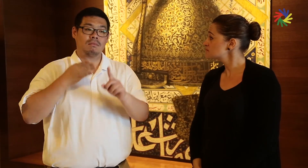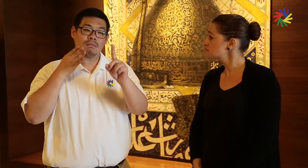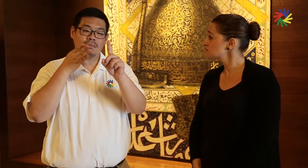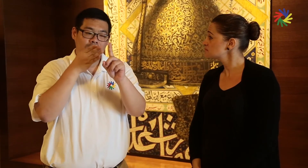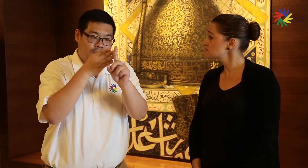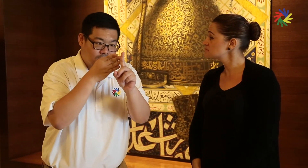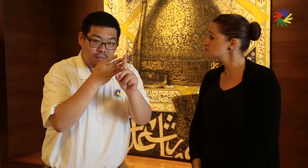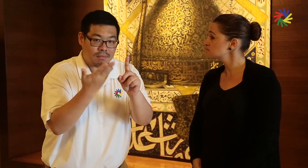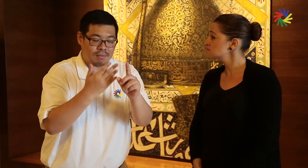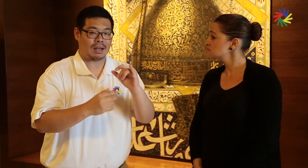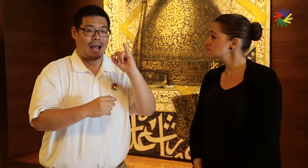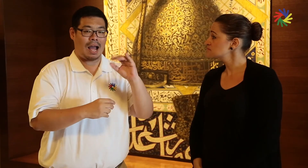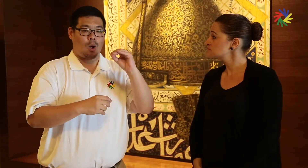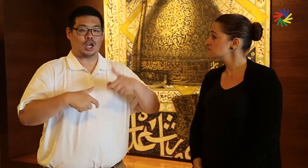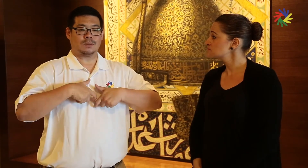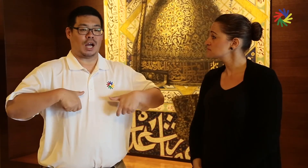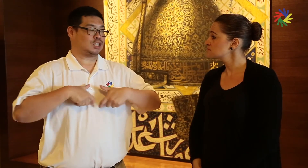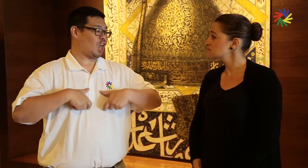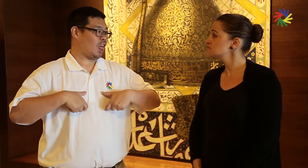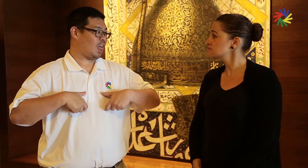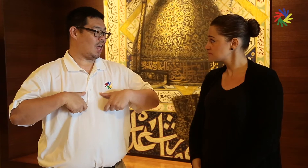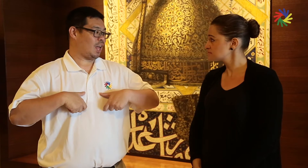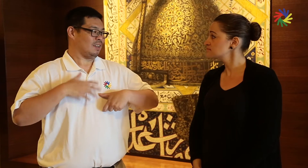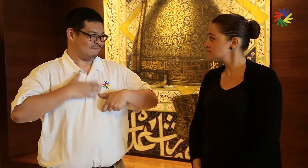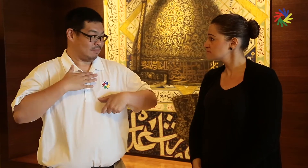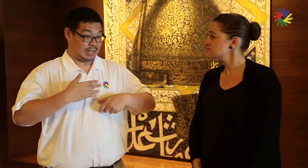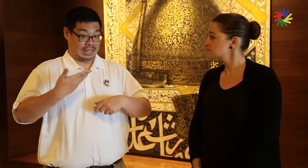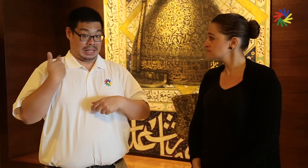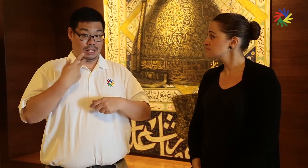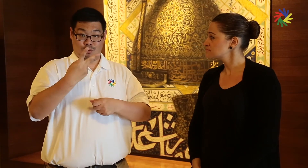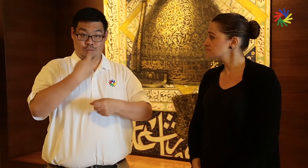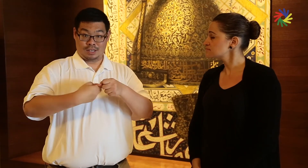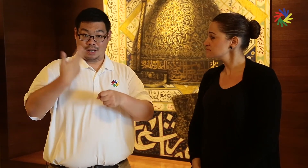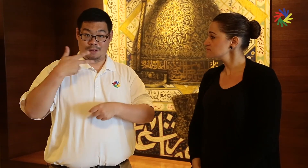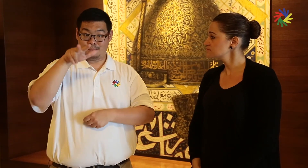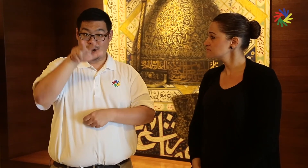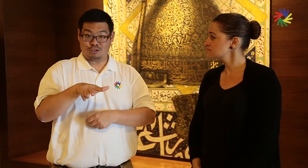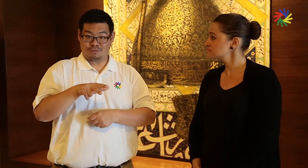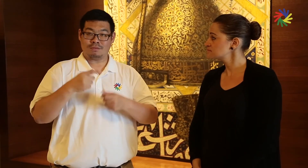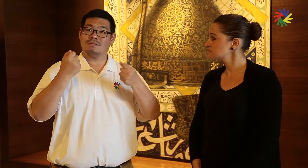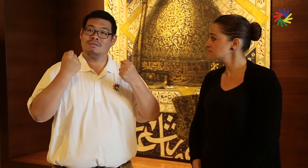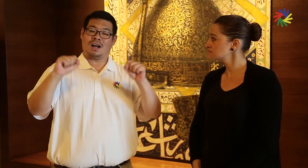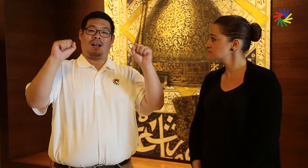ICSD President Valery Rukhledev now has a new focus with IOC for sponsorship.